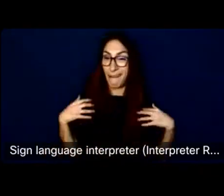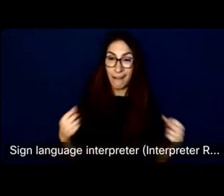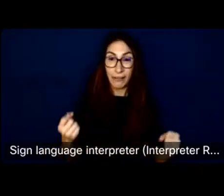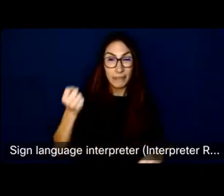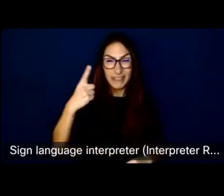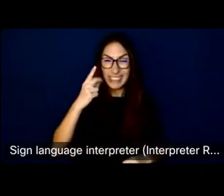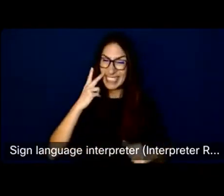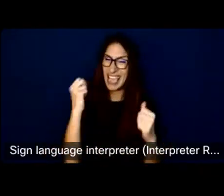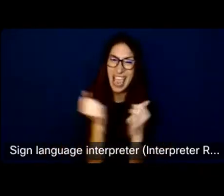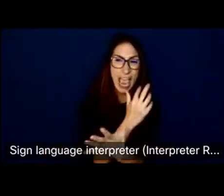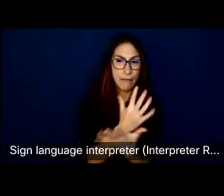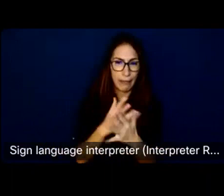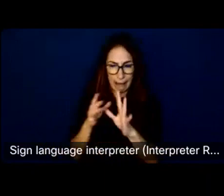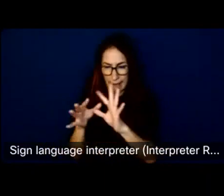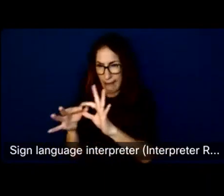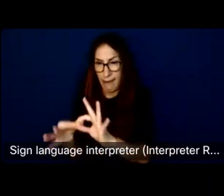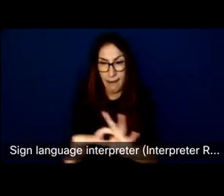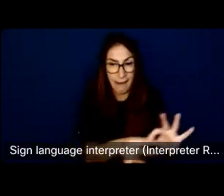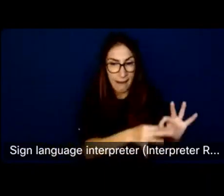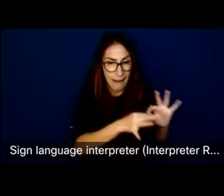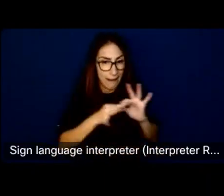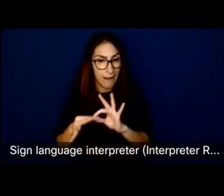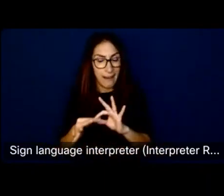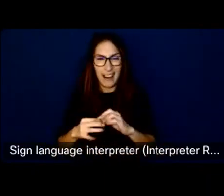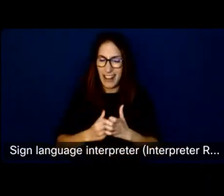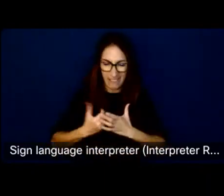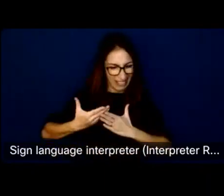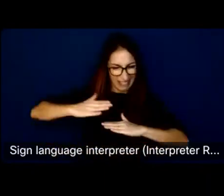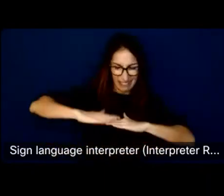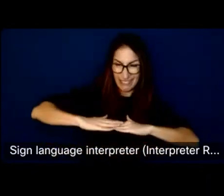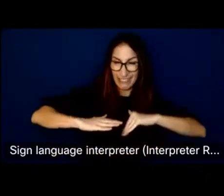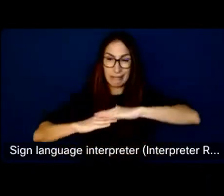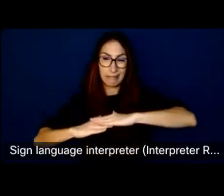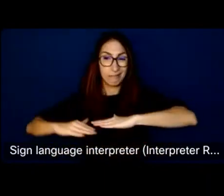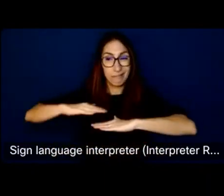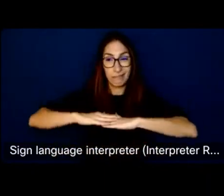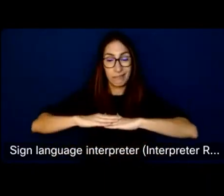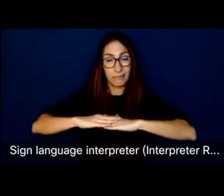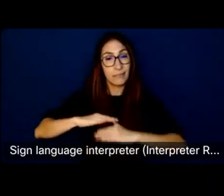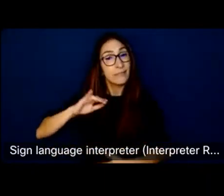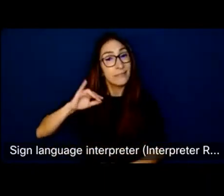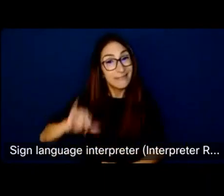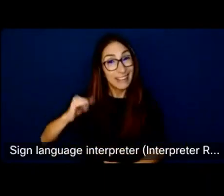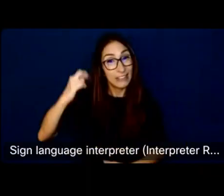else and everything is layered upon each other. And so that's why it's so critically important that we have conversations like